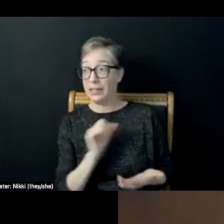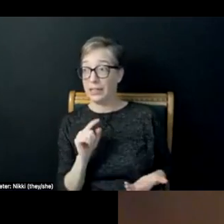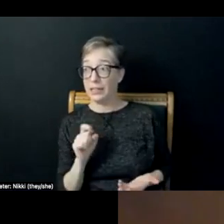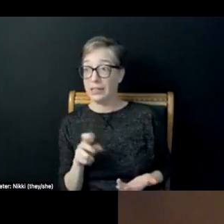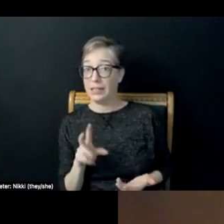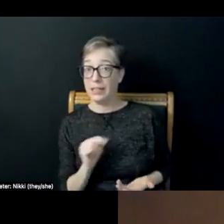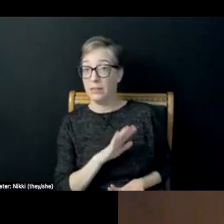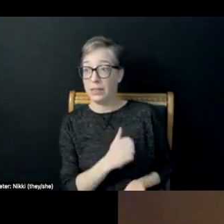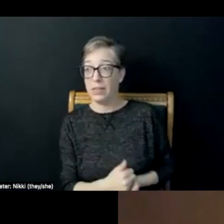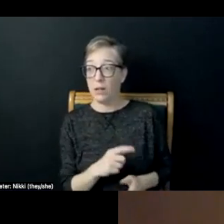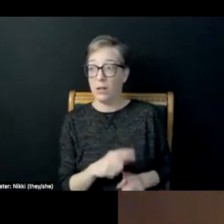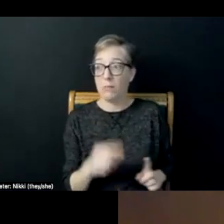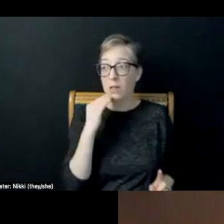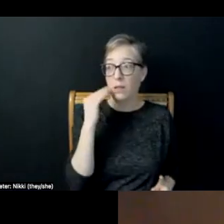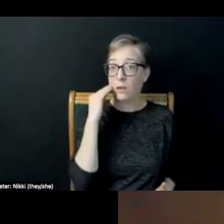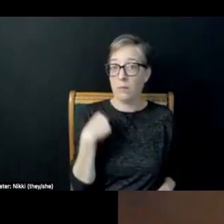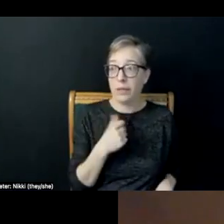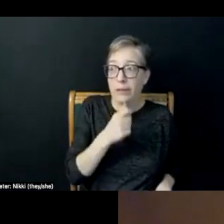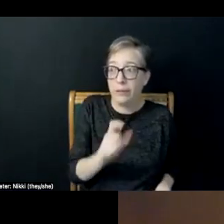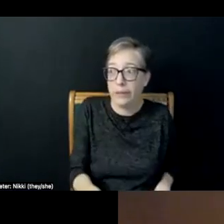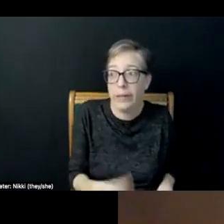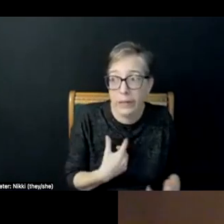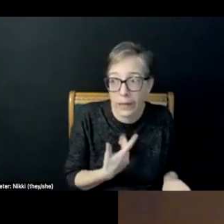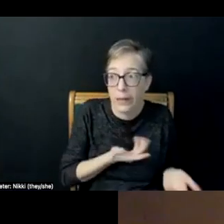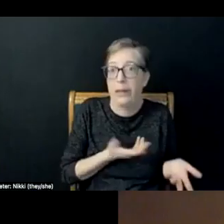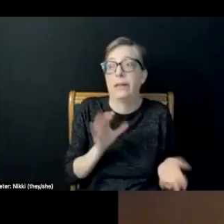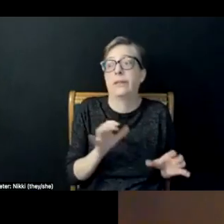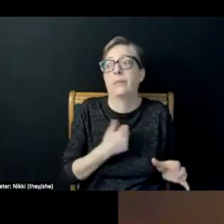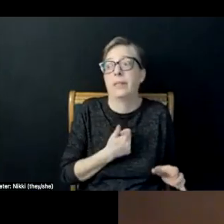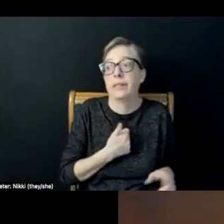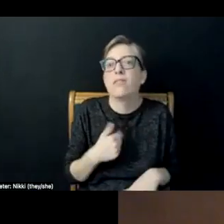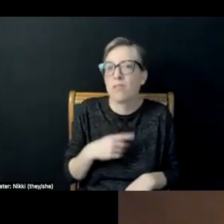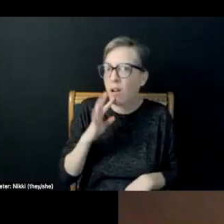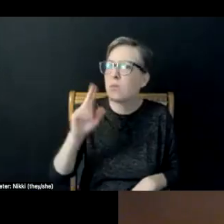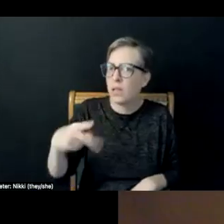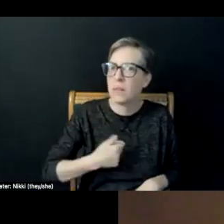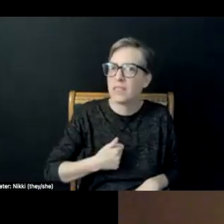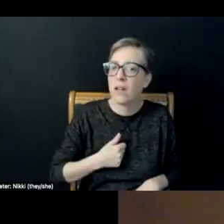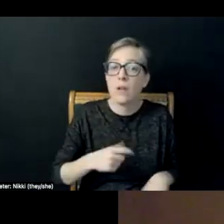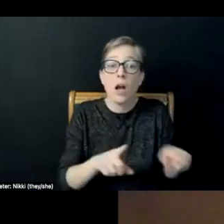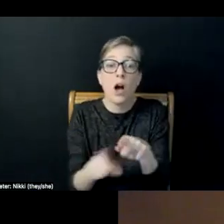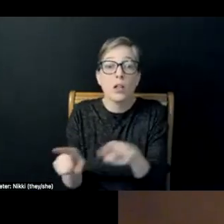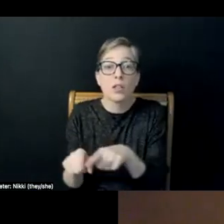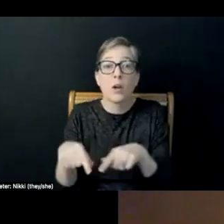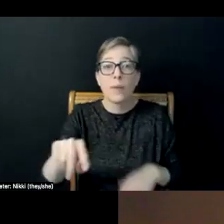So I was speaking up for myself. Also they weren't looking me in the eye and saying, "Oh, you're not a good mother,